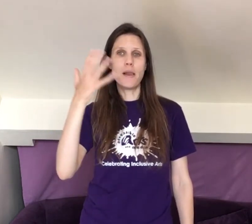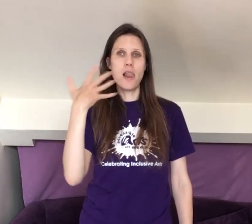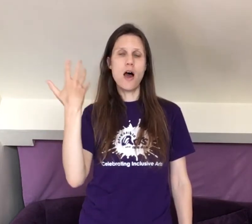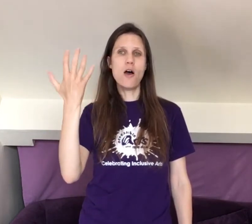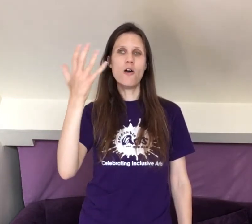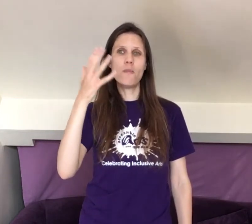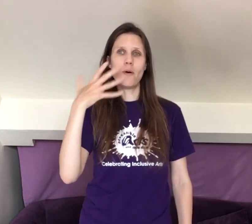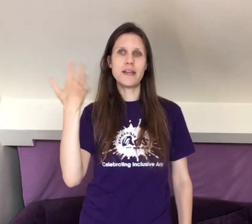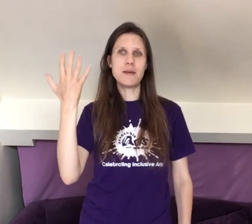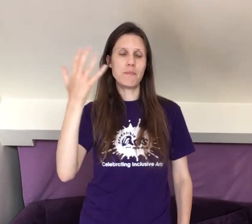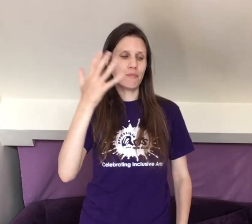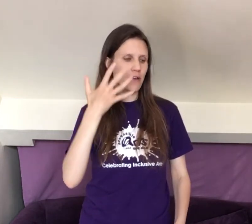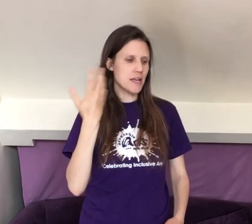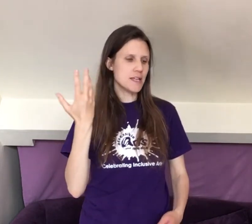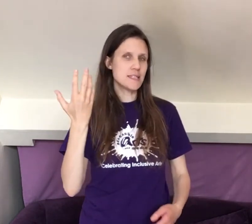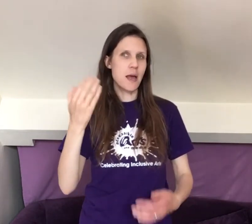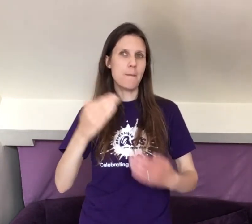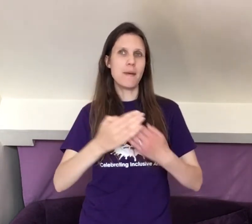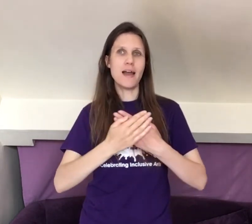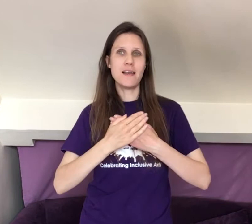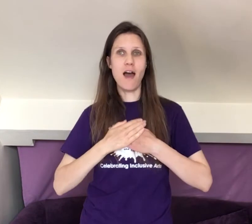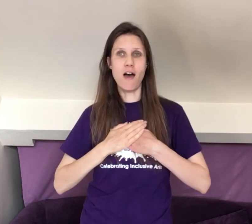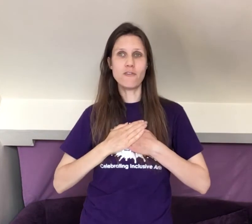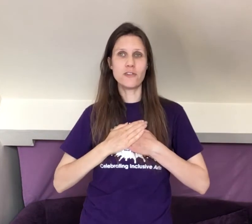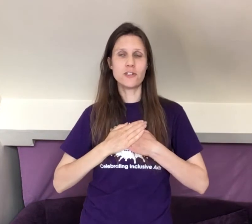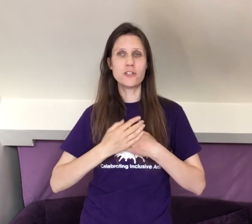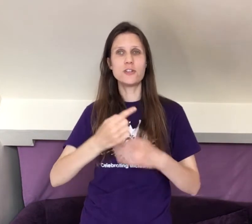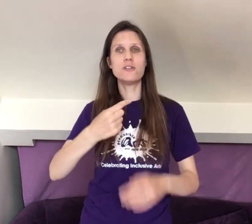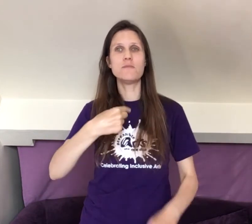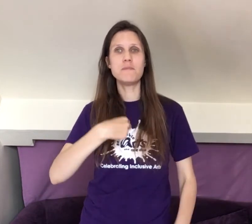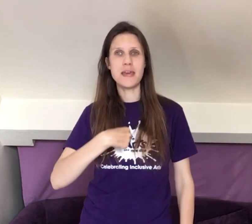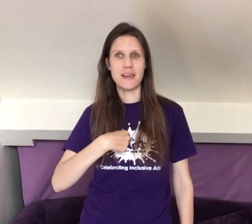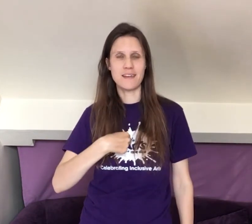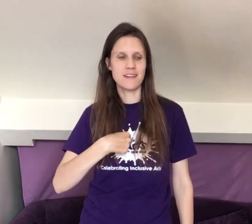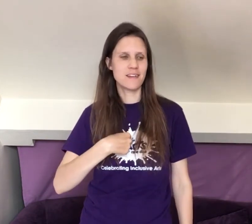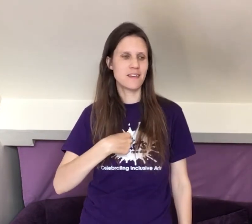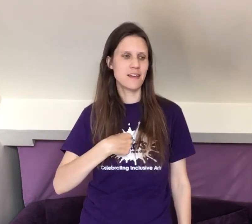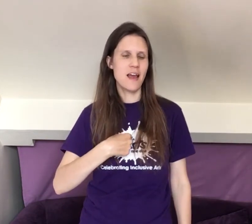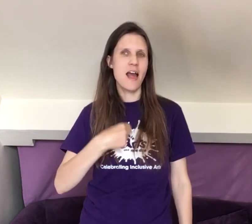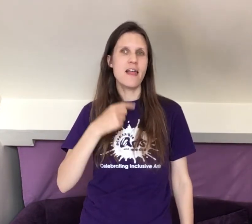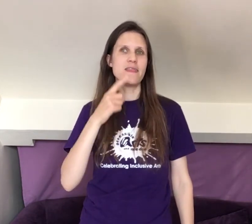blow bonny breeze my love to me.